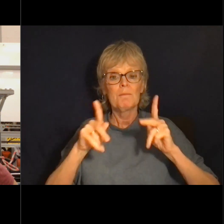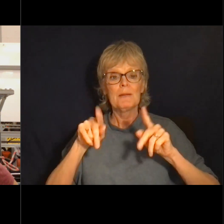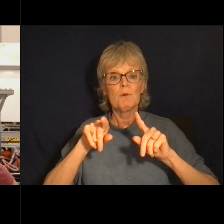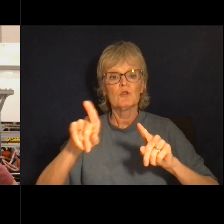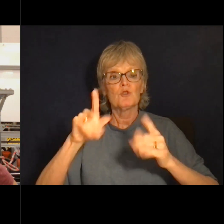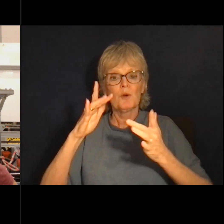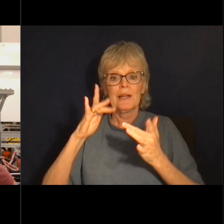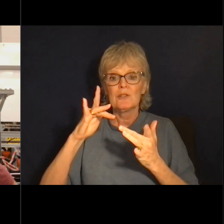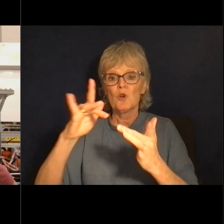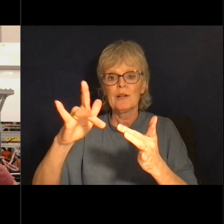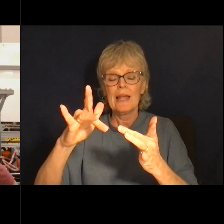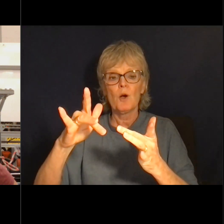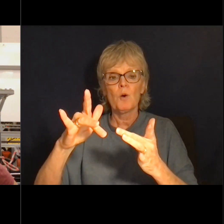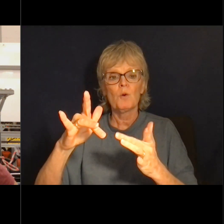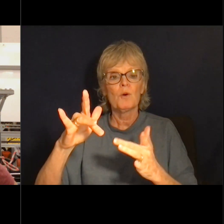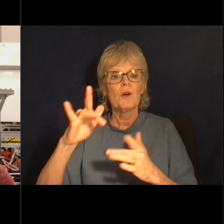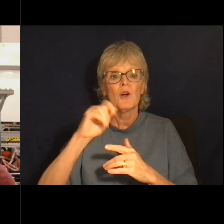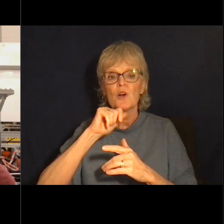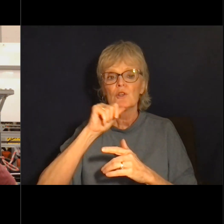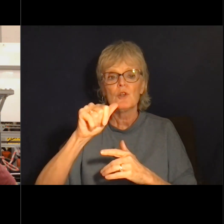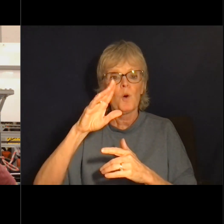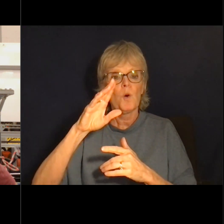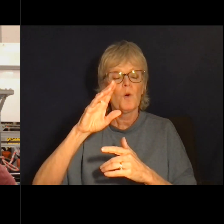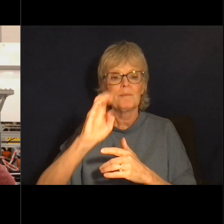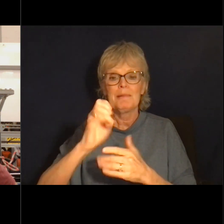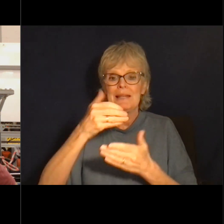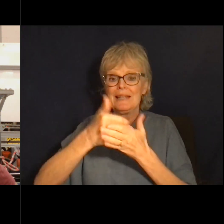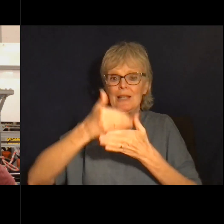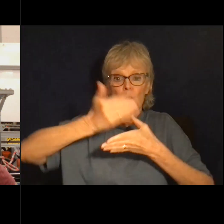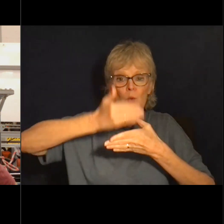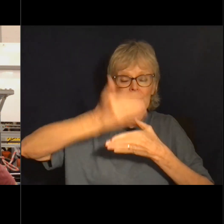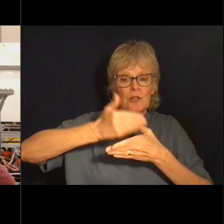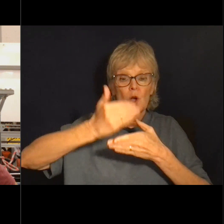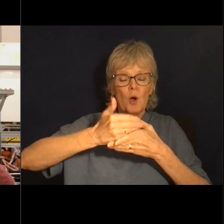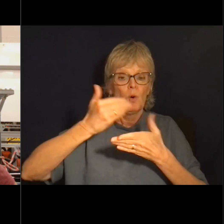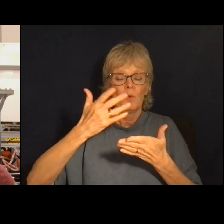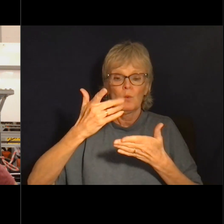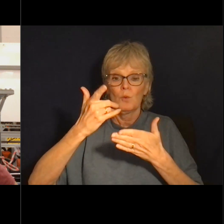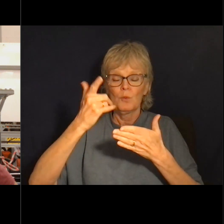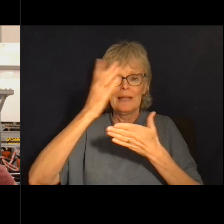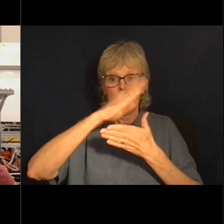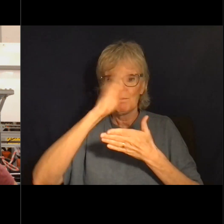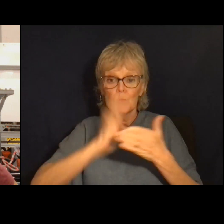we don't want you to take in shelter near a window 'cause that window could break and that glass could fly inward and that can cause problems.